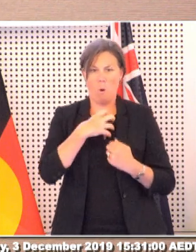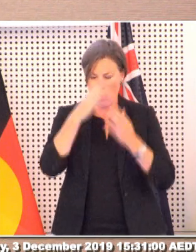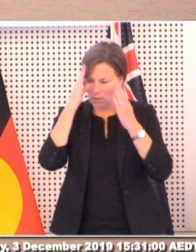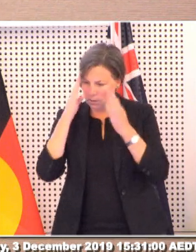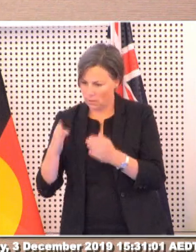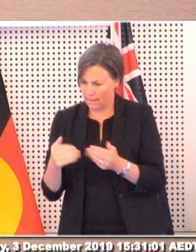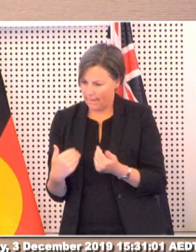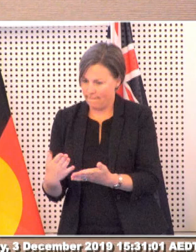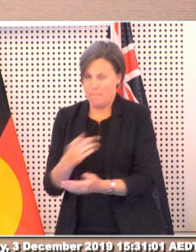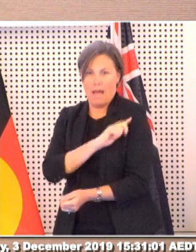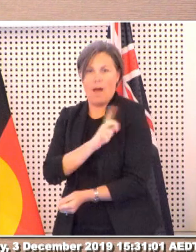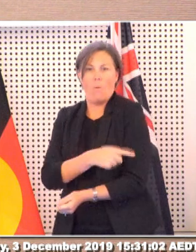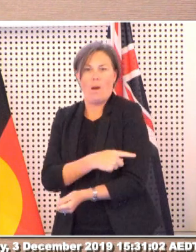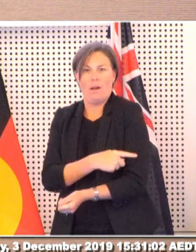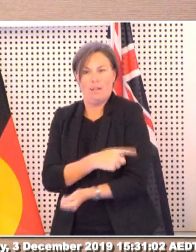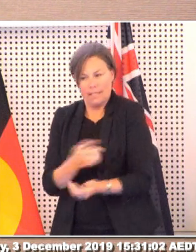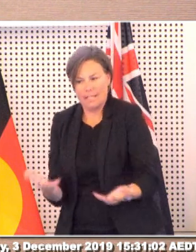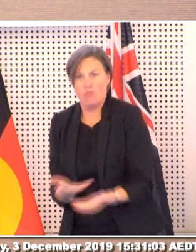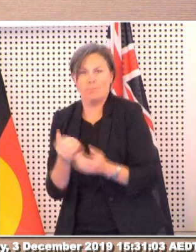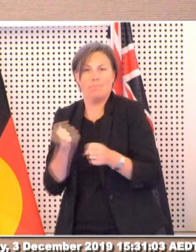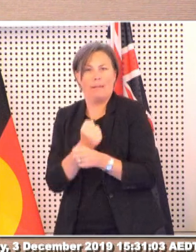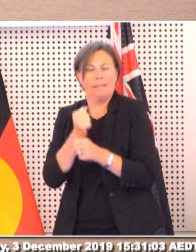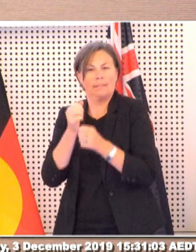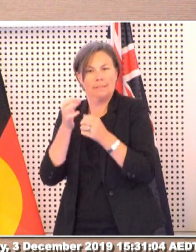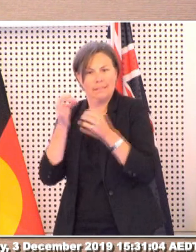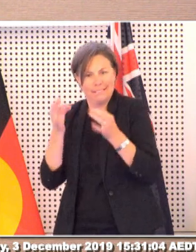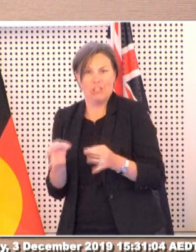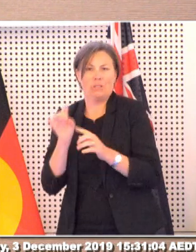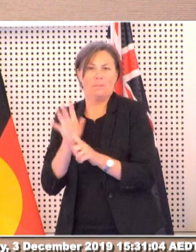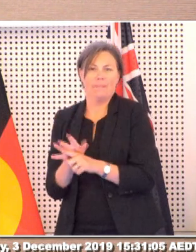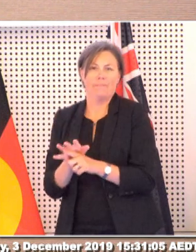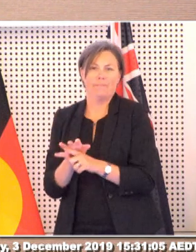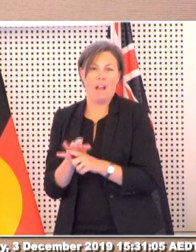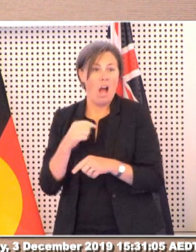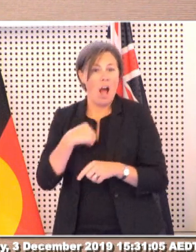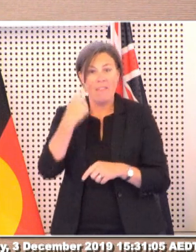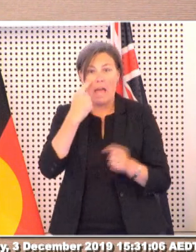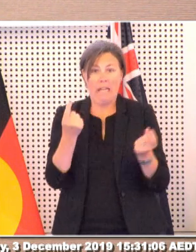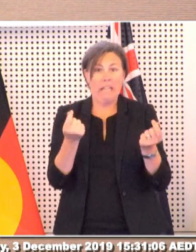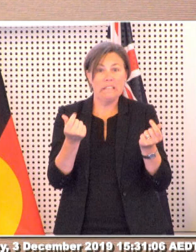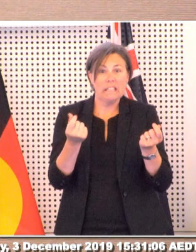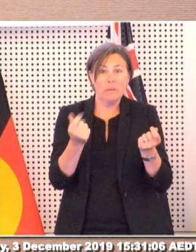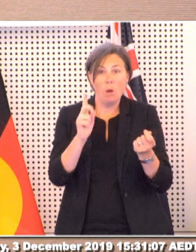And I think that would be very easy for boards of governance to look at how they do